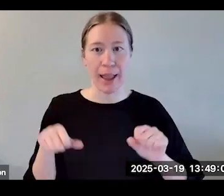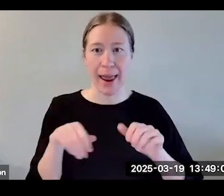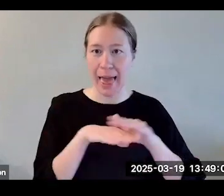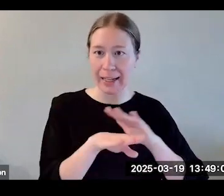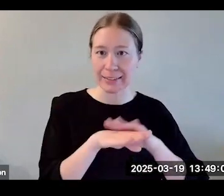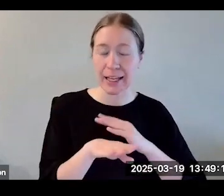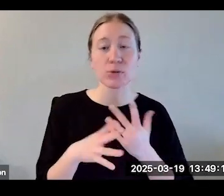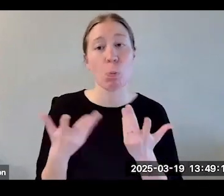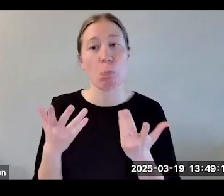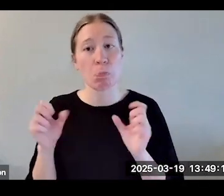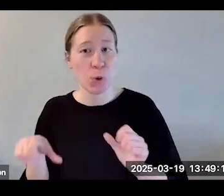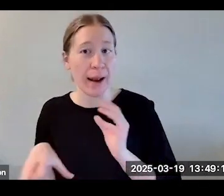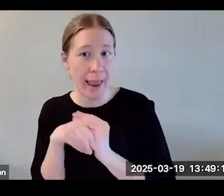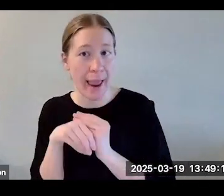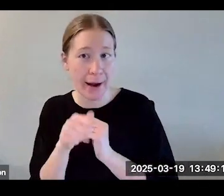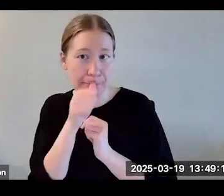if you're worried about it being modified.